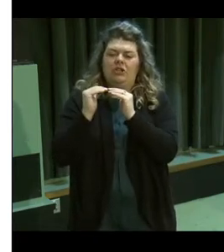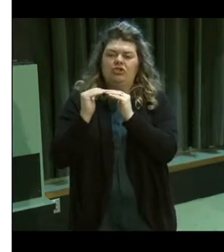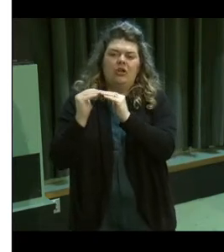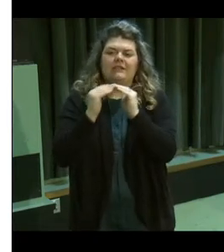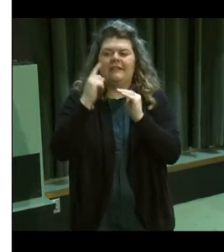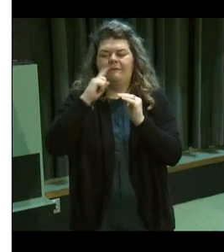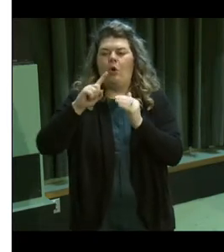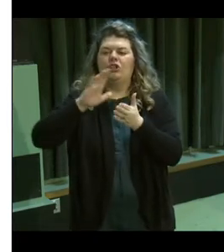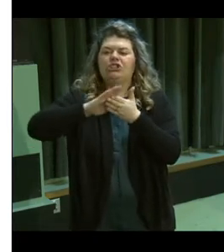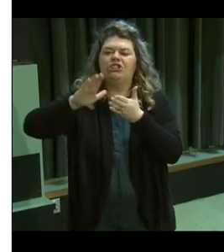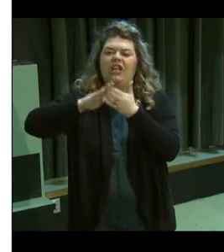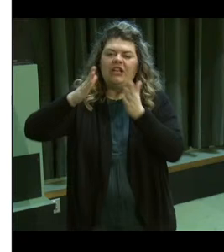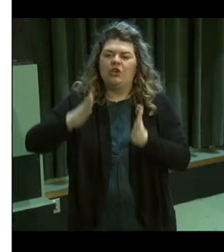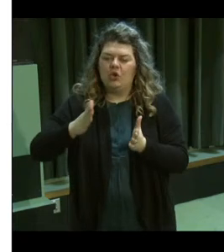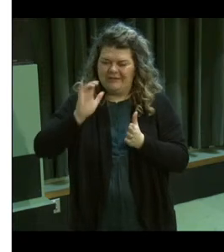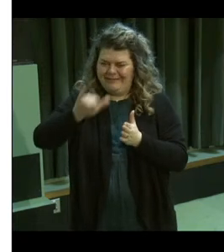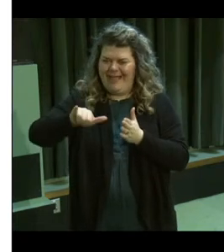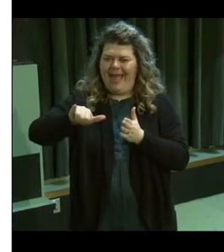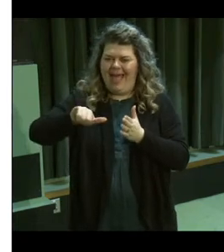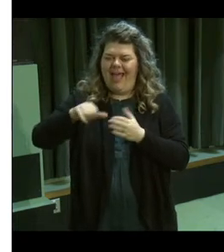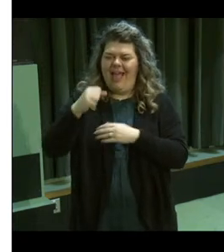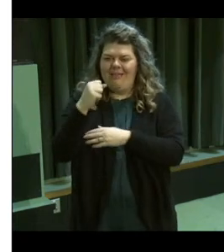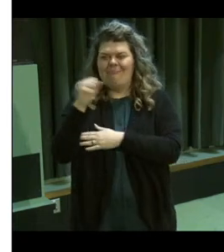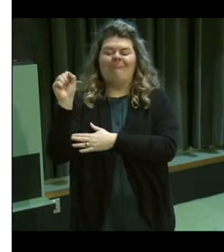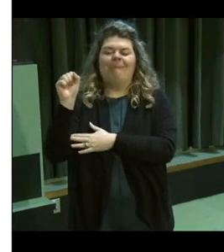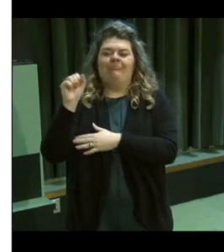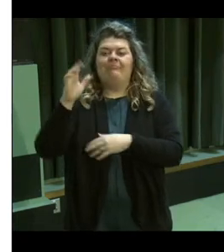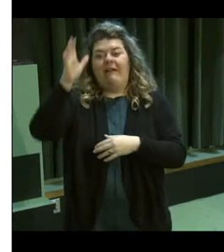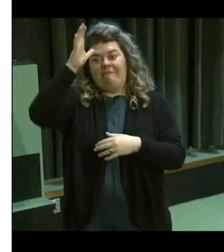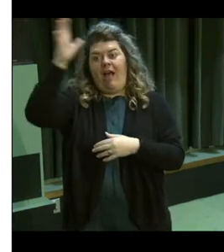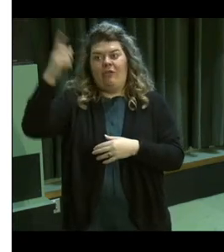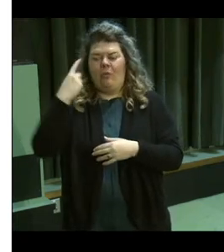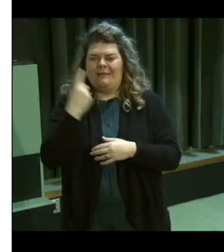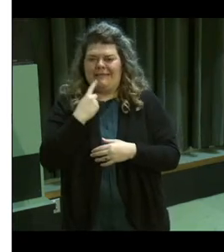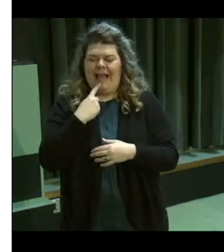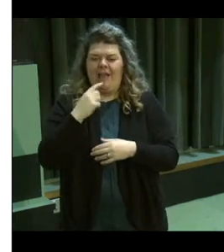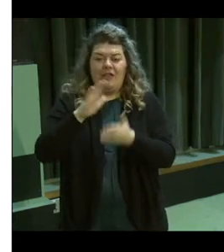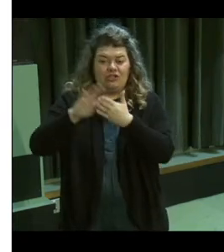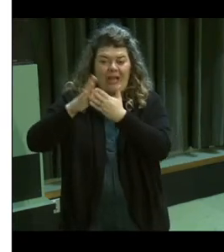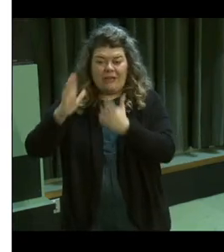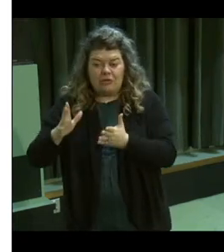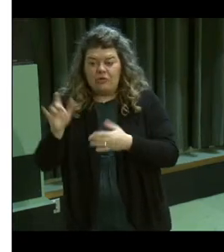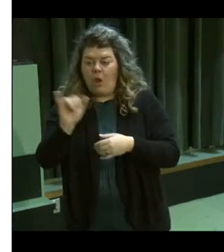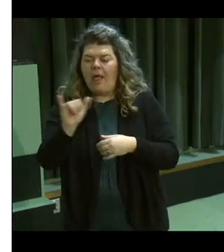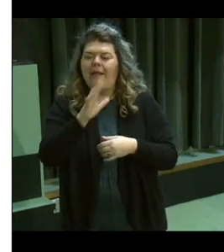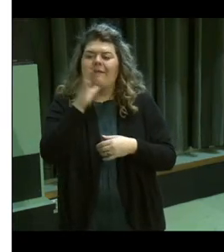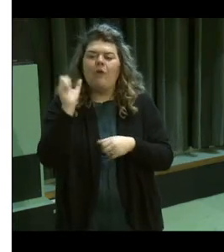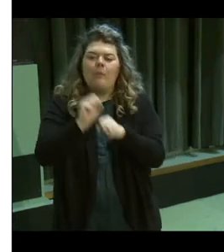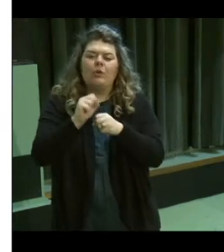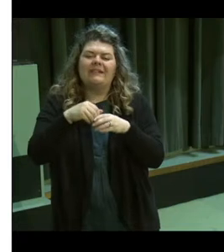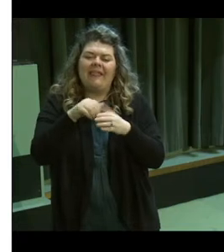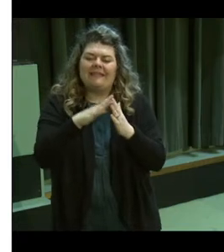for janitors campaign. My grandfather always used to say